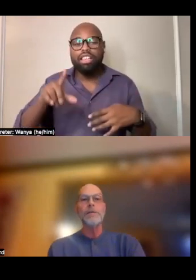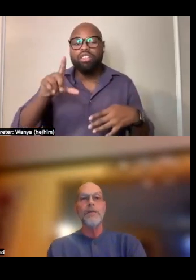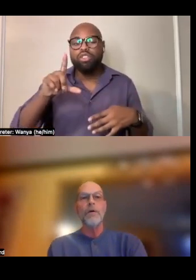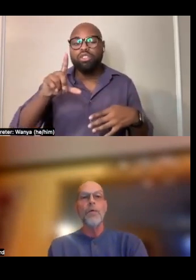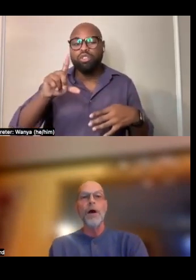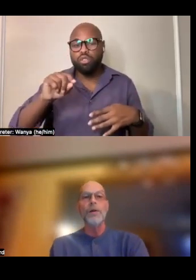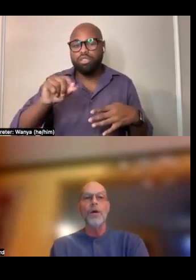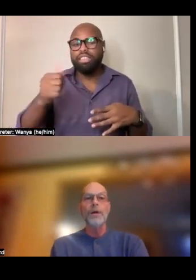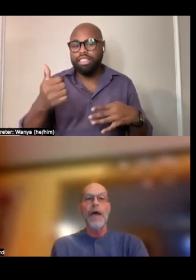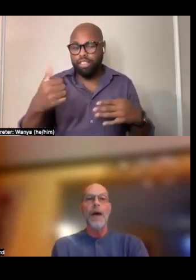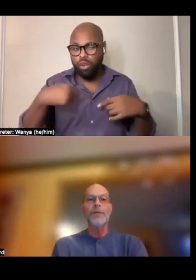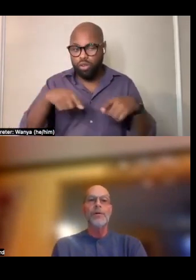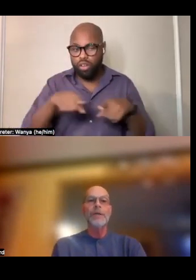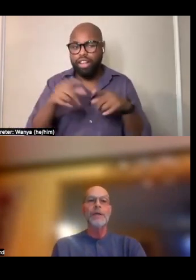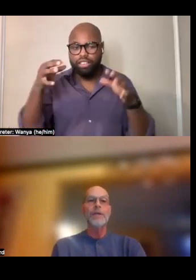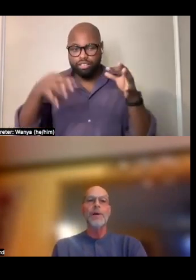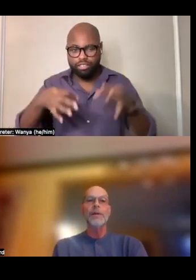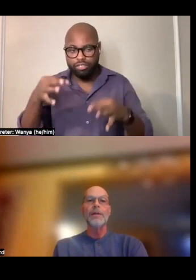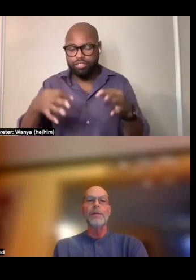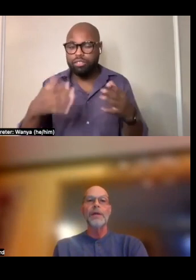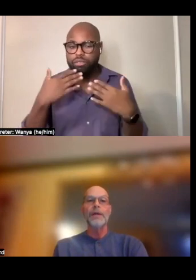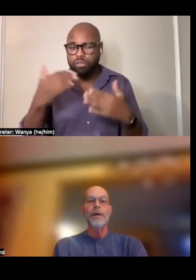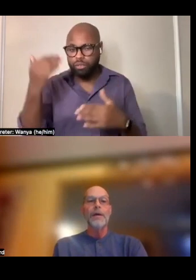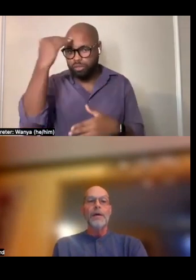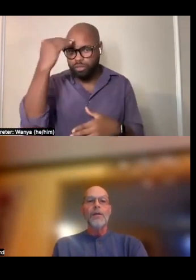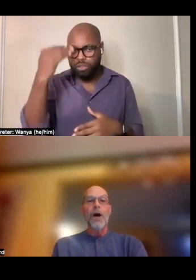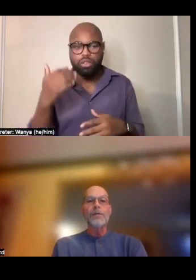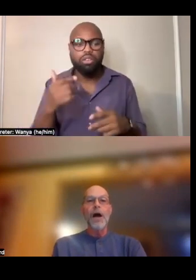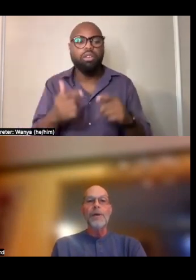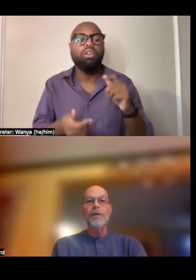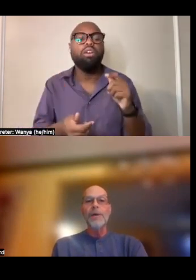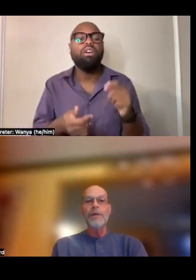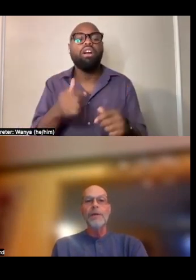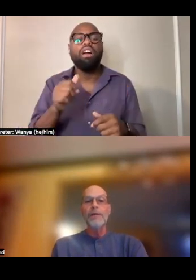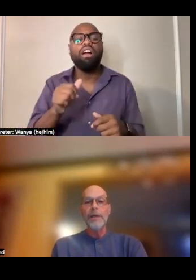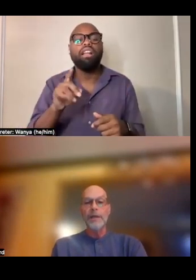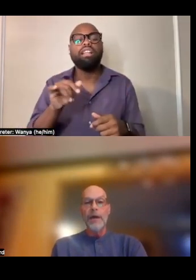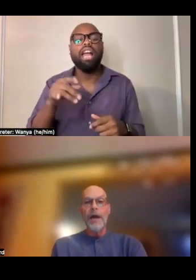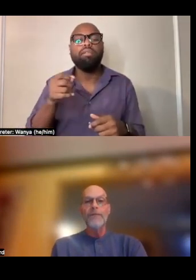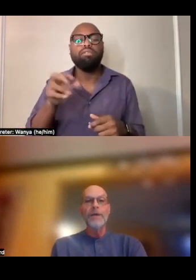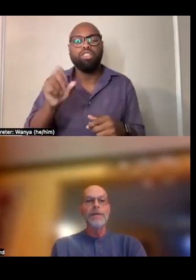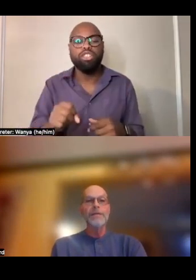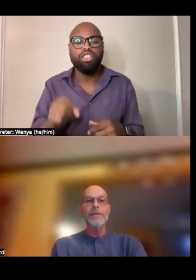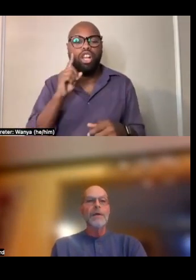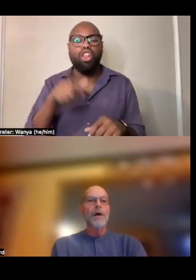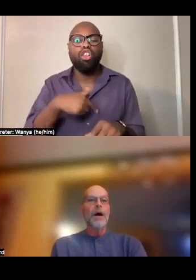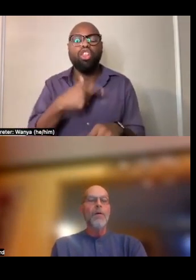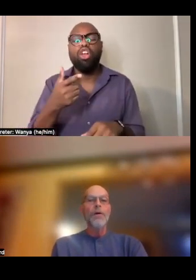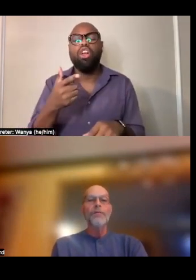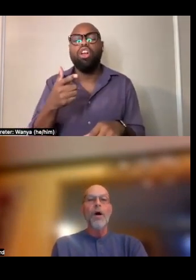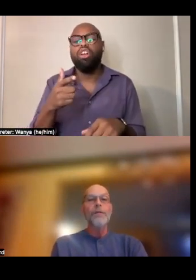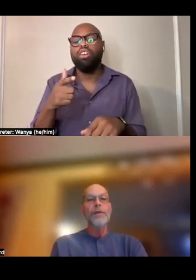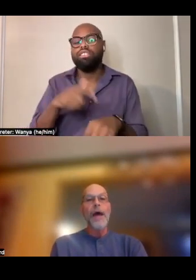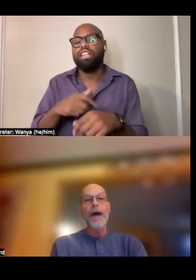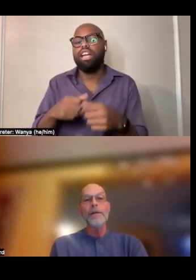several well-known ADAPTers and independent living, longtime Independent living advocates were involved in that,